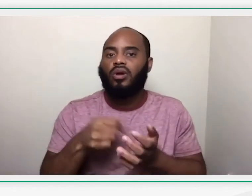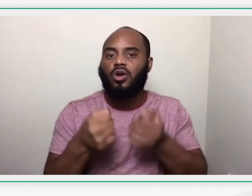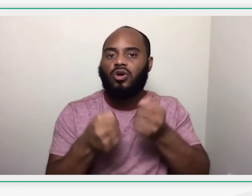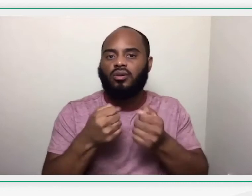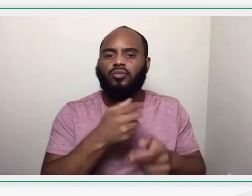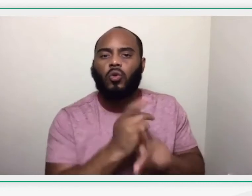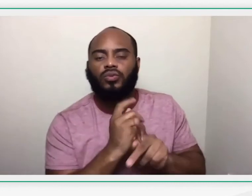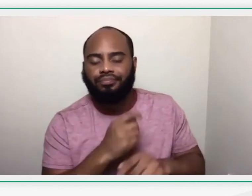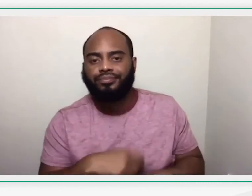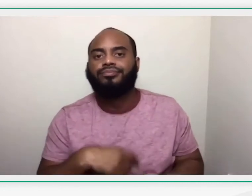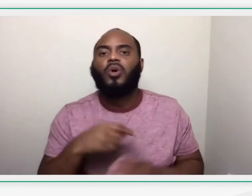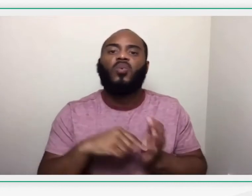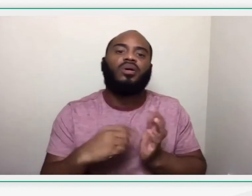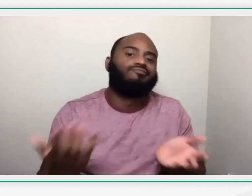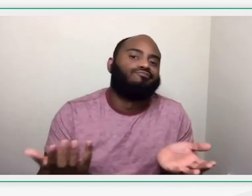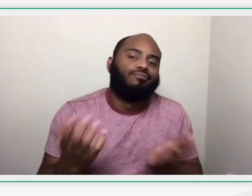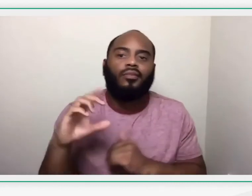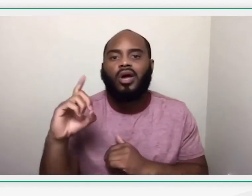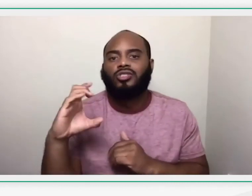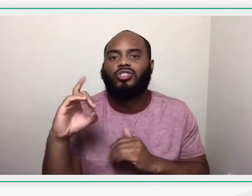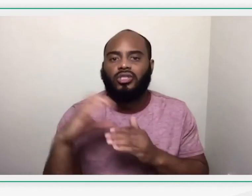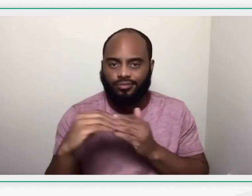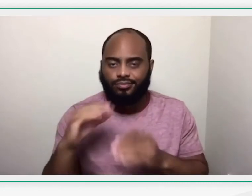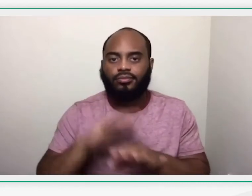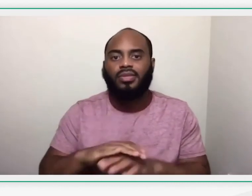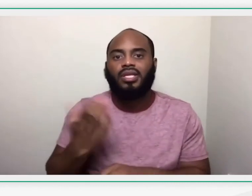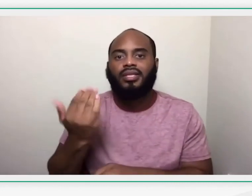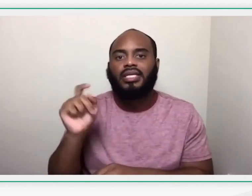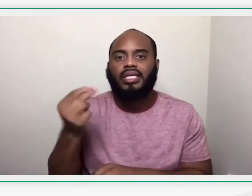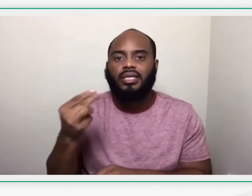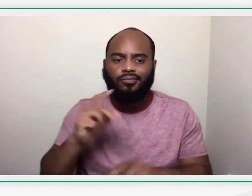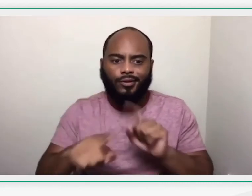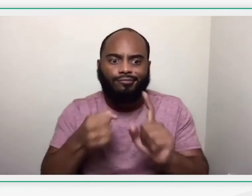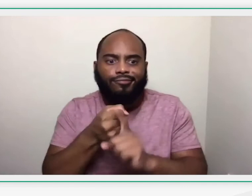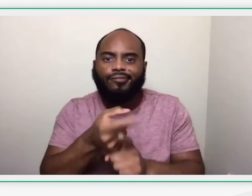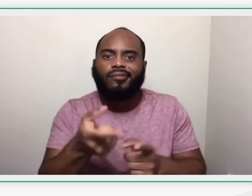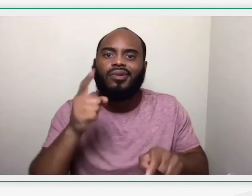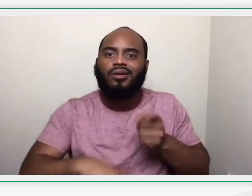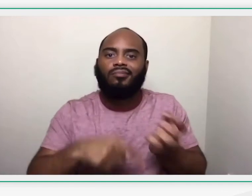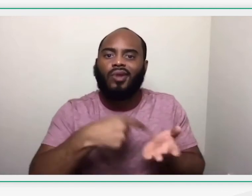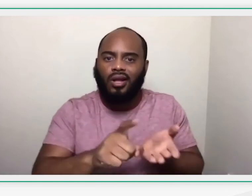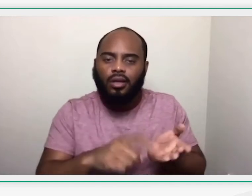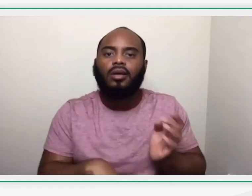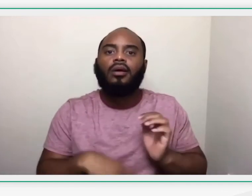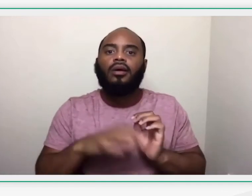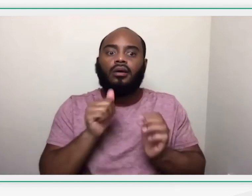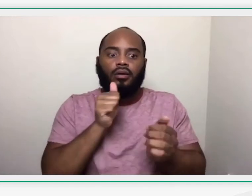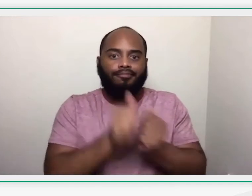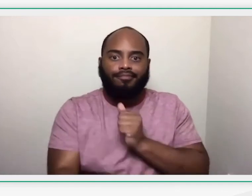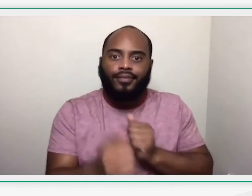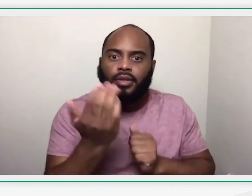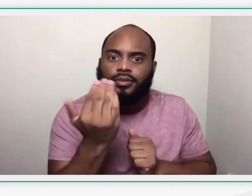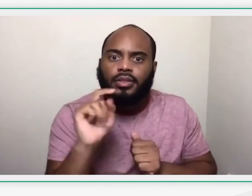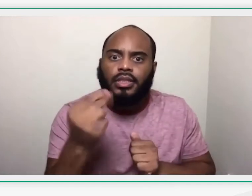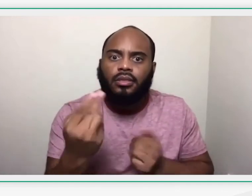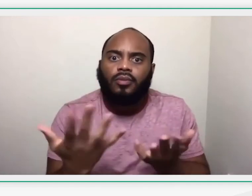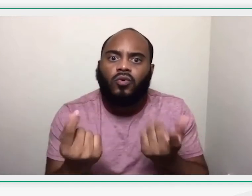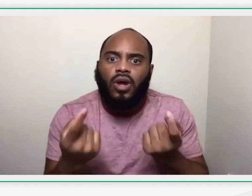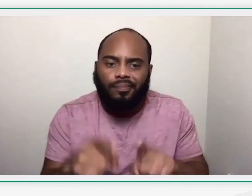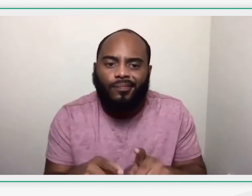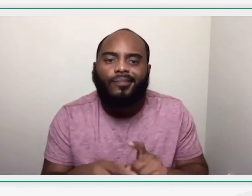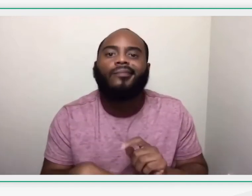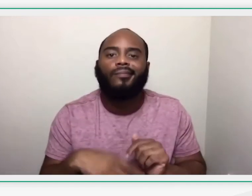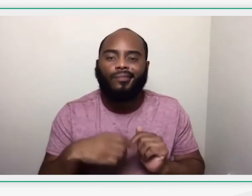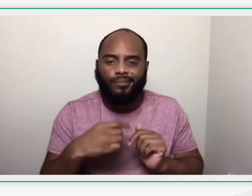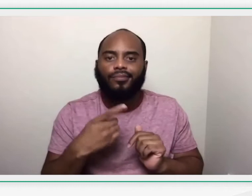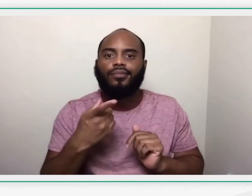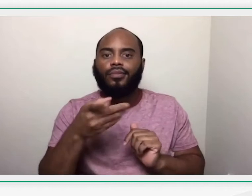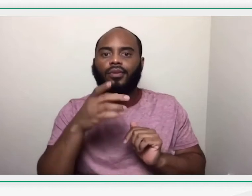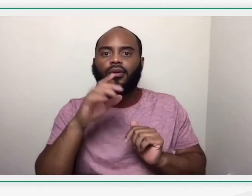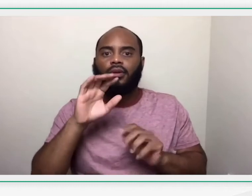And let me illustrate this better. Let's say your car payment's $100 due on the 15th. The 15th comes, and you can't afford to make that payment.